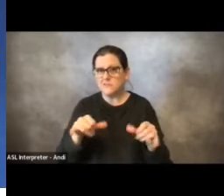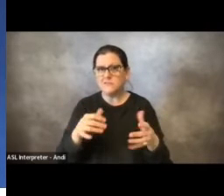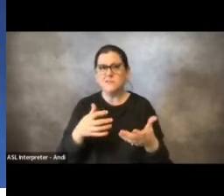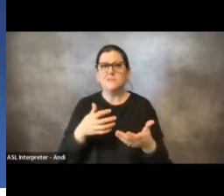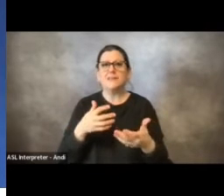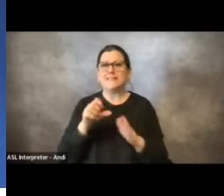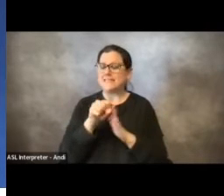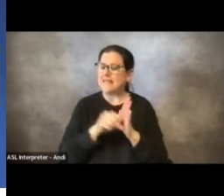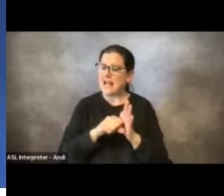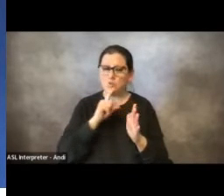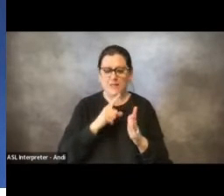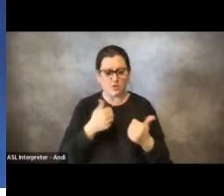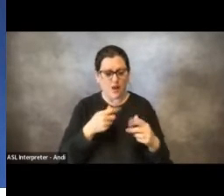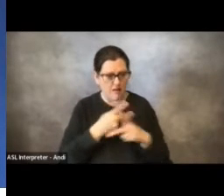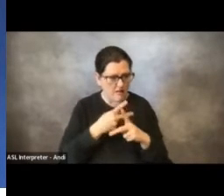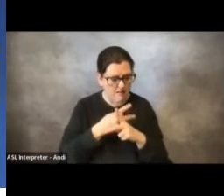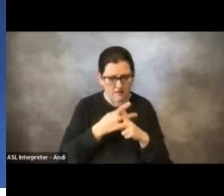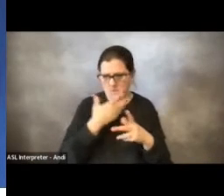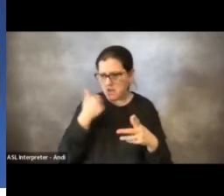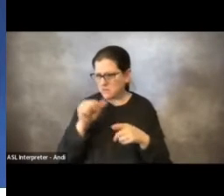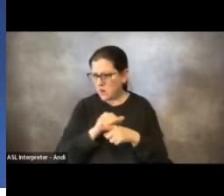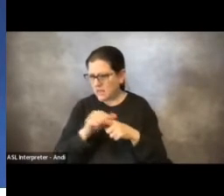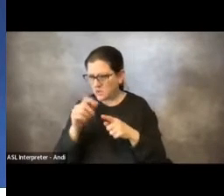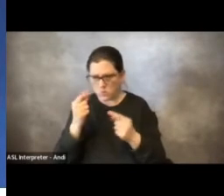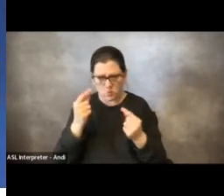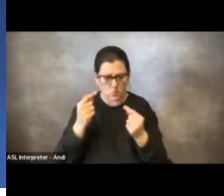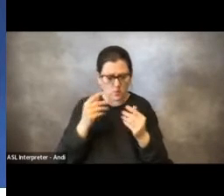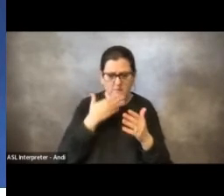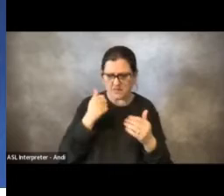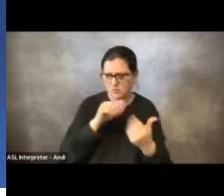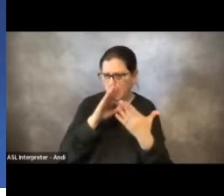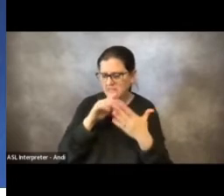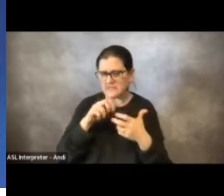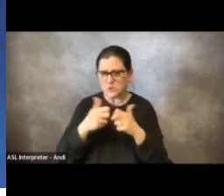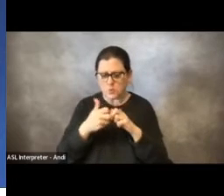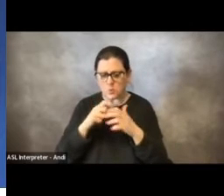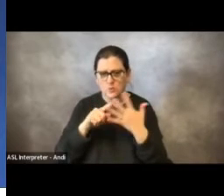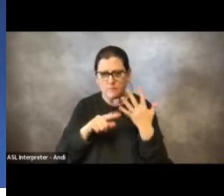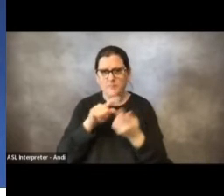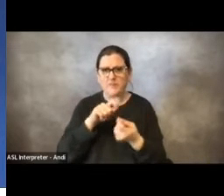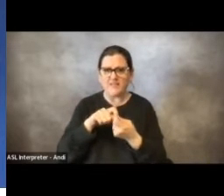really wrestling with the best practices on how best to address these issues, especially thinking about the silos that